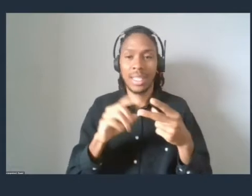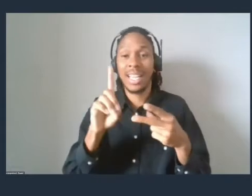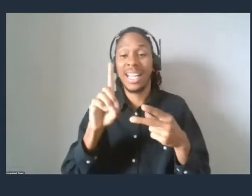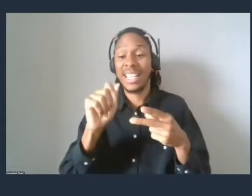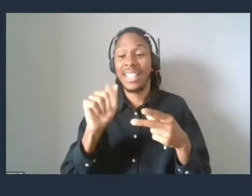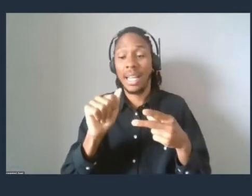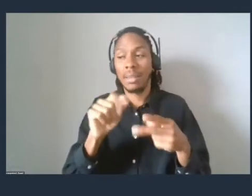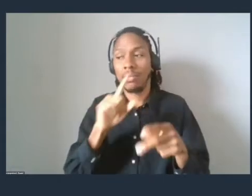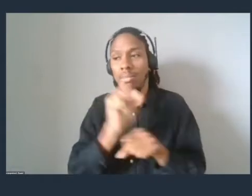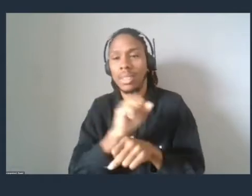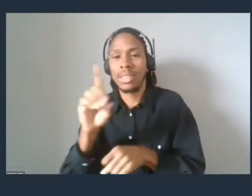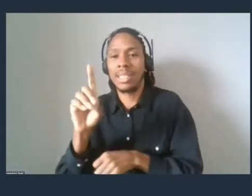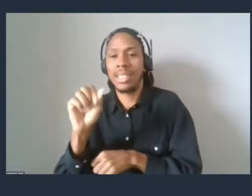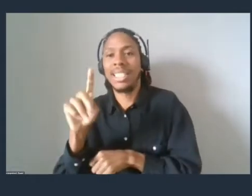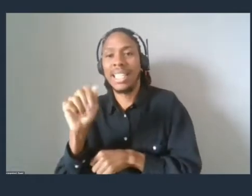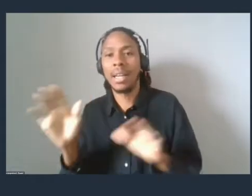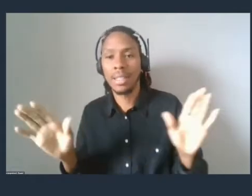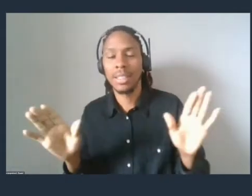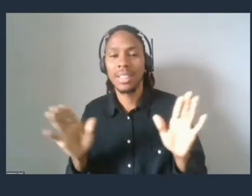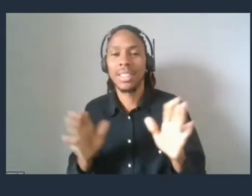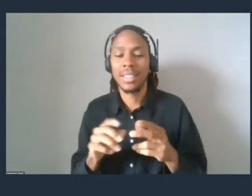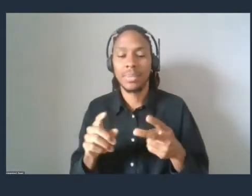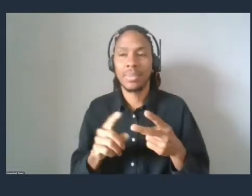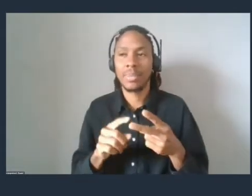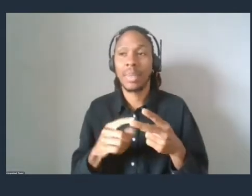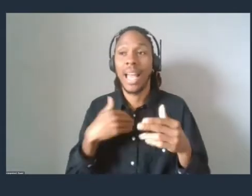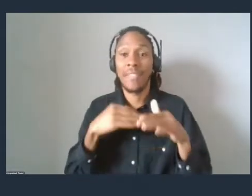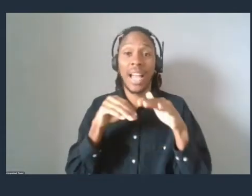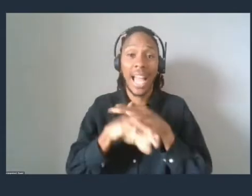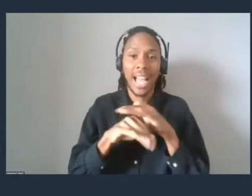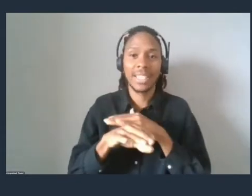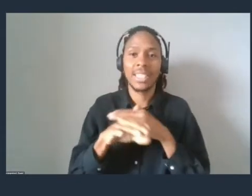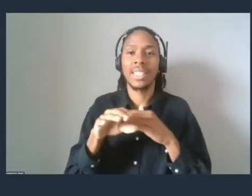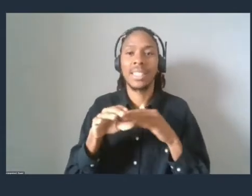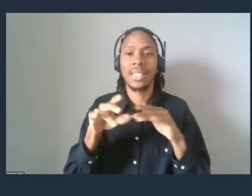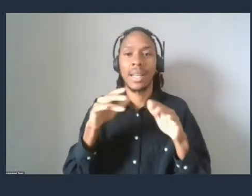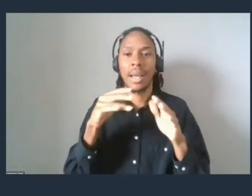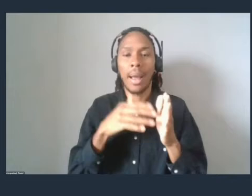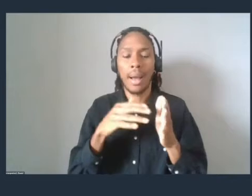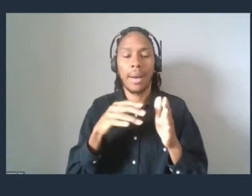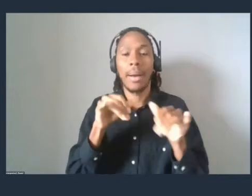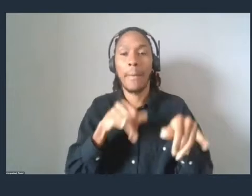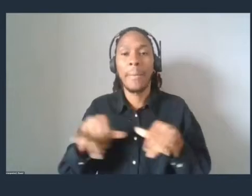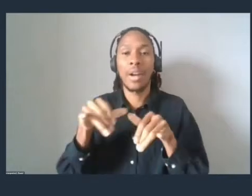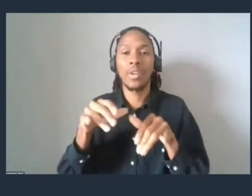and has access patterns that are sort of all its own. But let's talk about data as infrastructure,